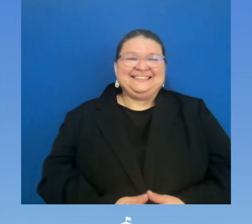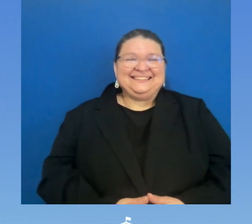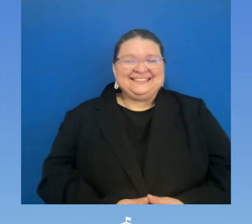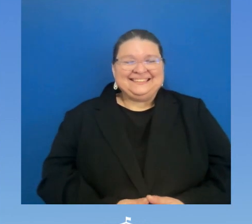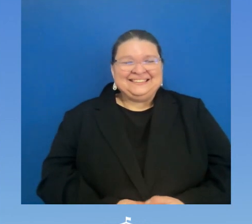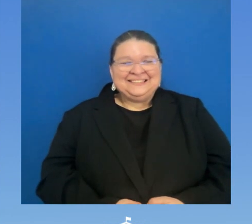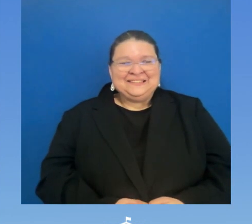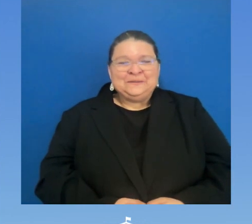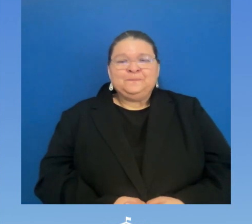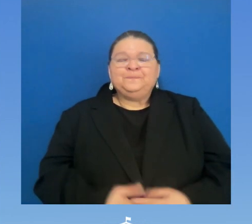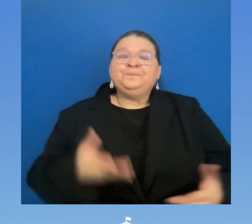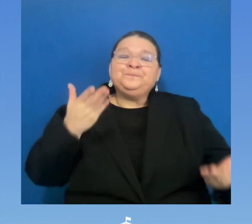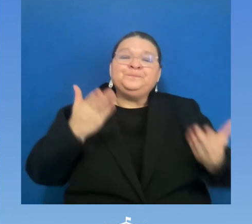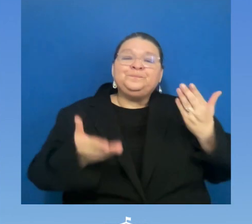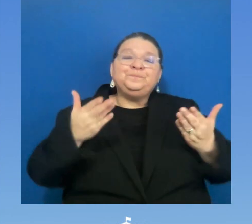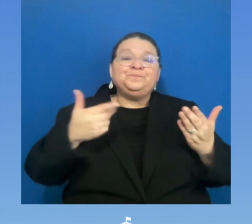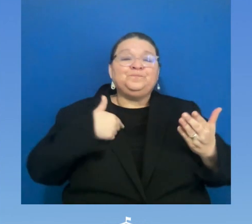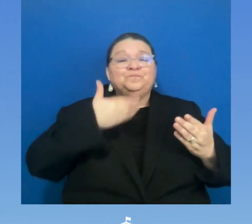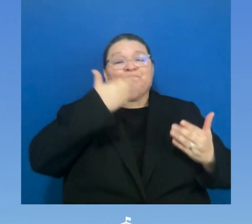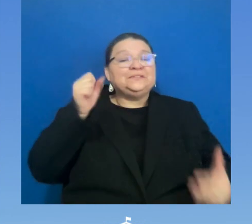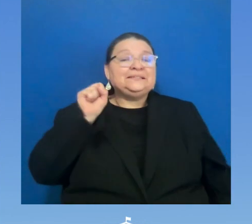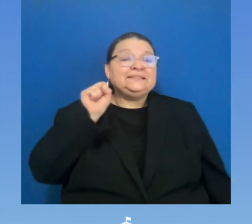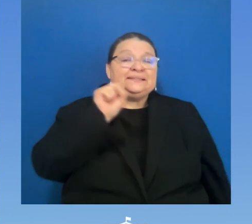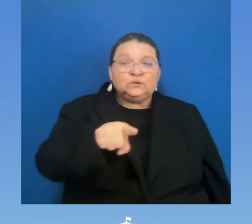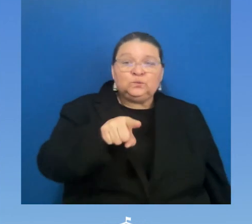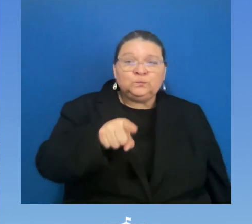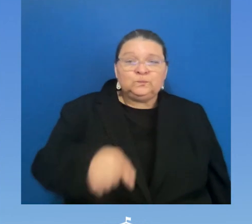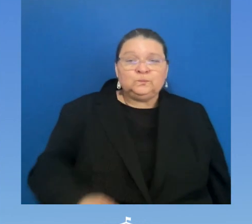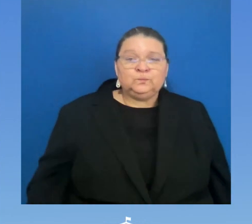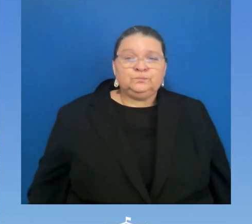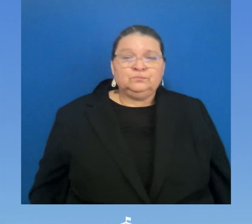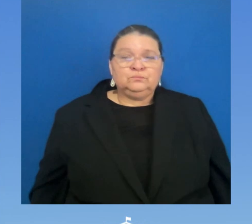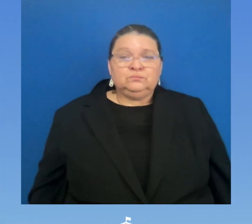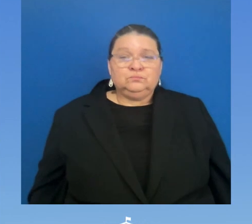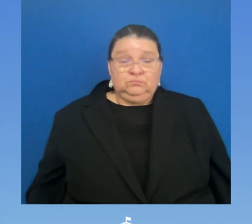What are the analogies between the fight for equal pay and the fight to win a game?